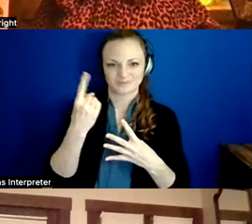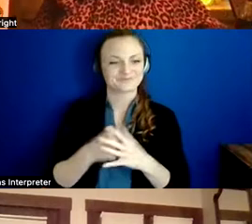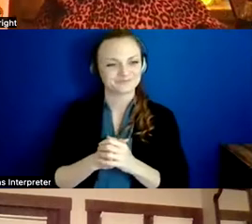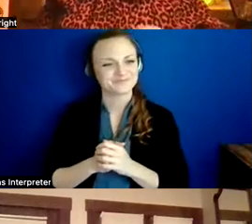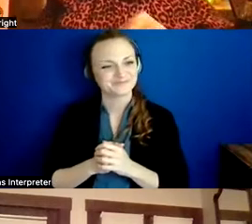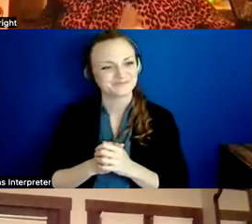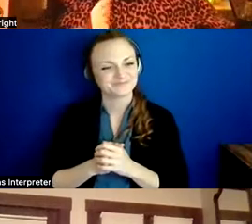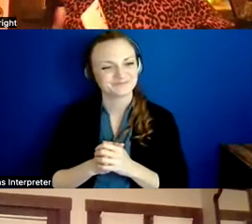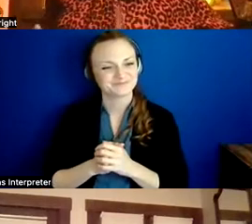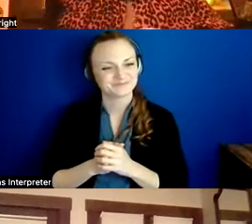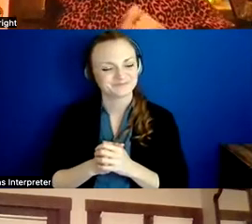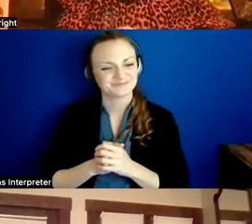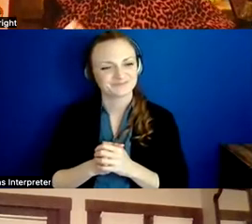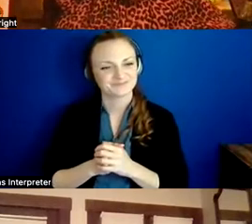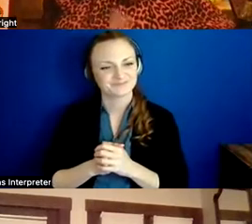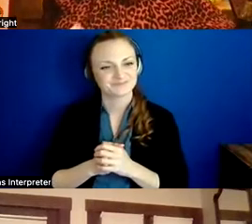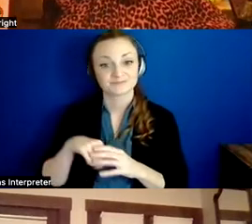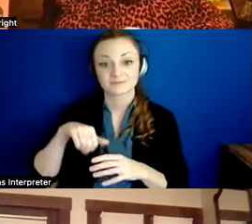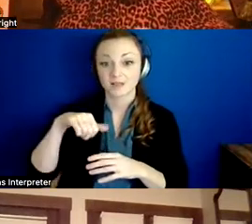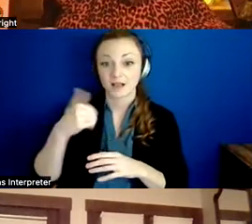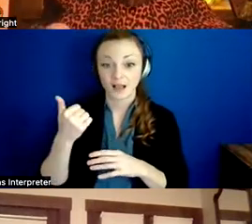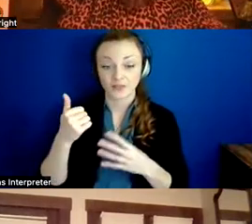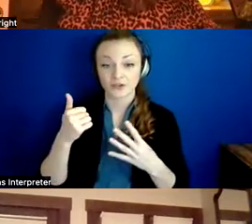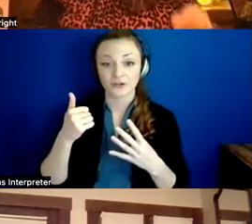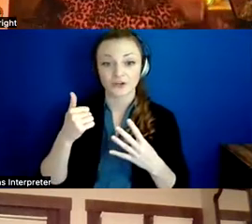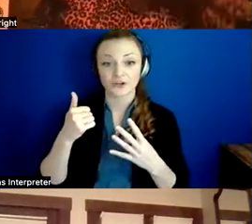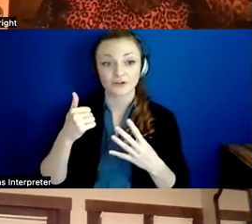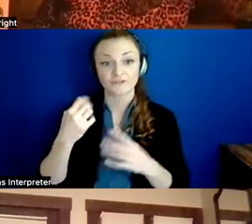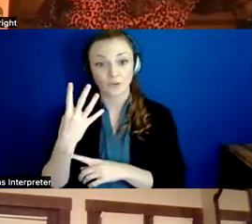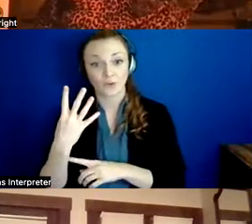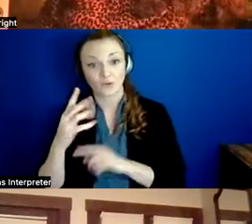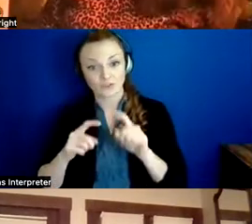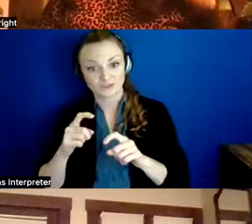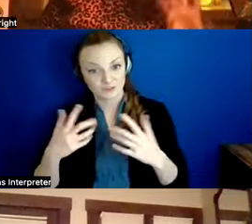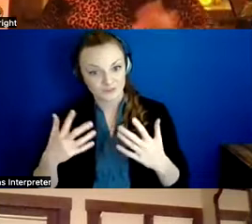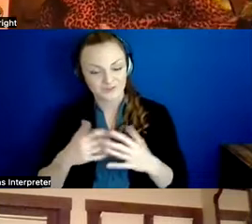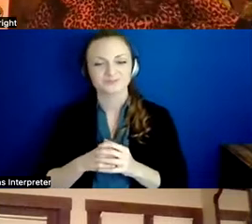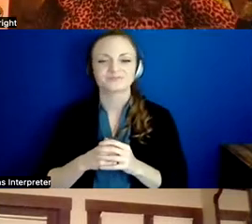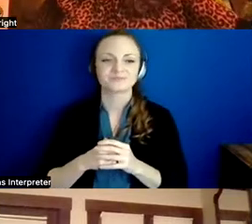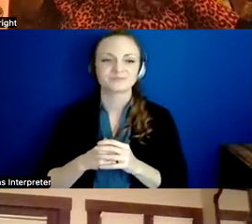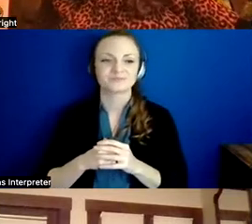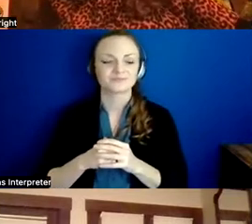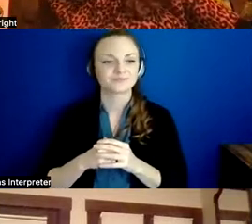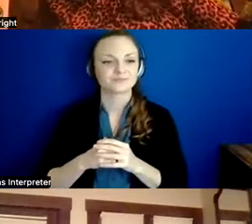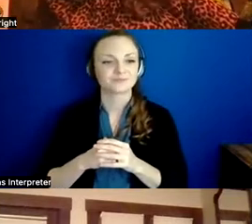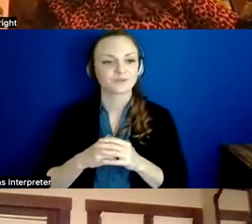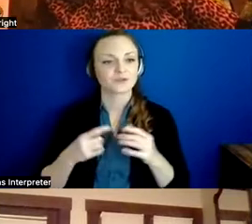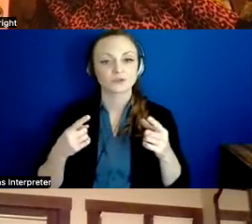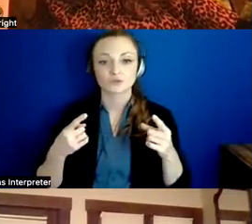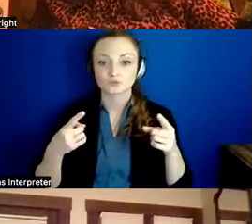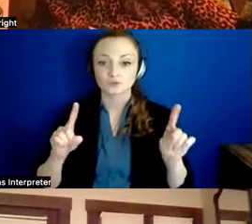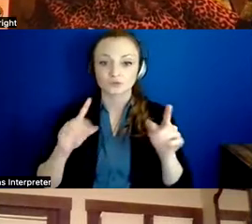that Josie asked about the other major 4 is that during part of the telling of the story